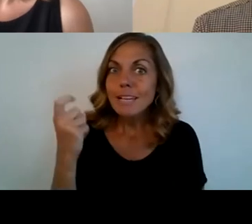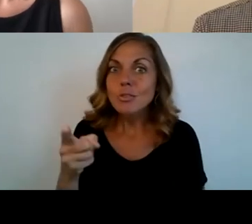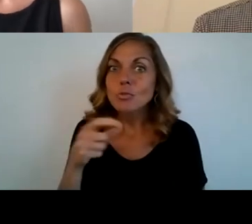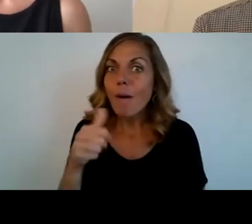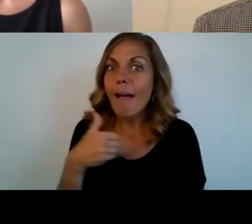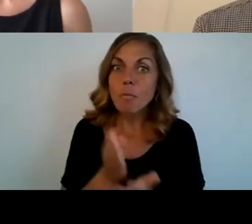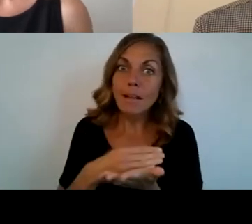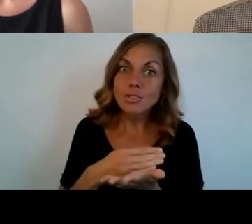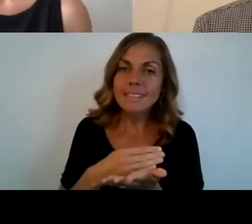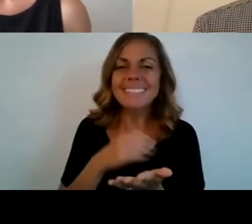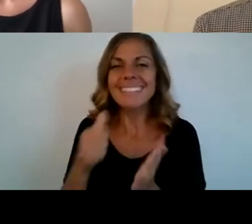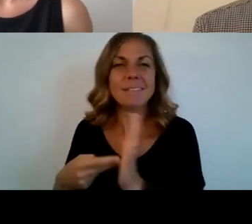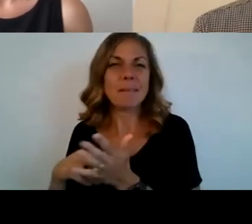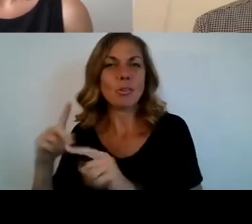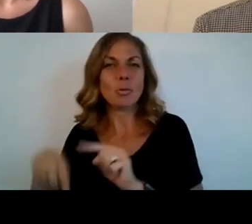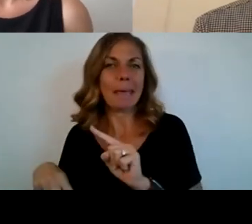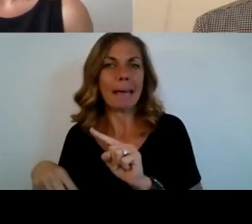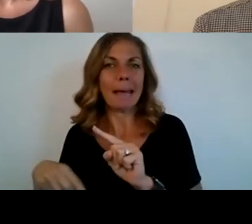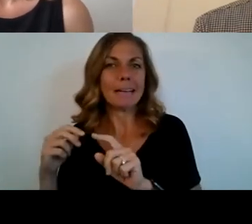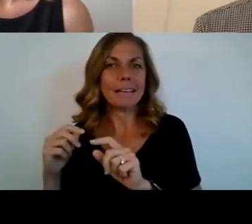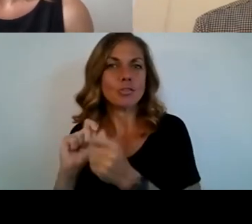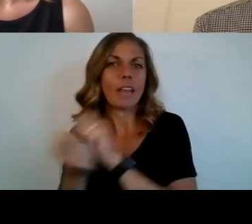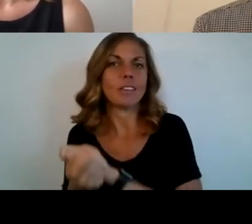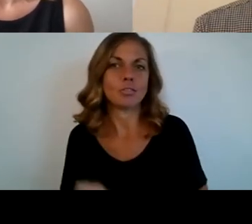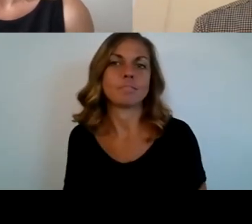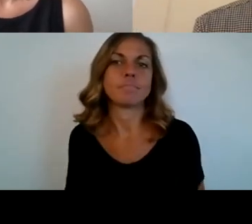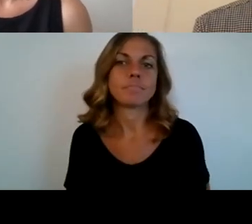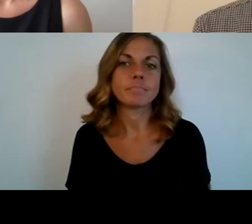right? And so, if you all could talk about some of the things that you can do with a